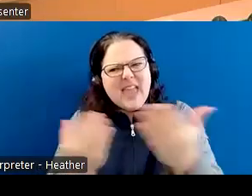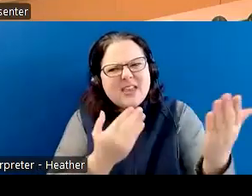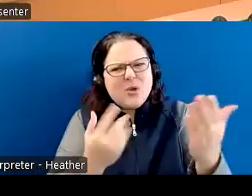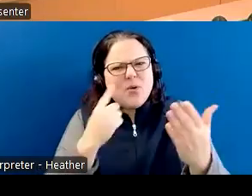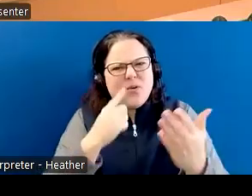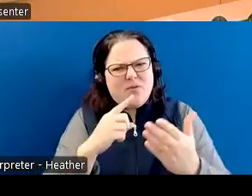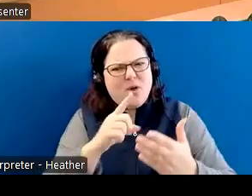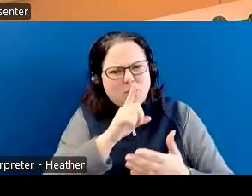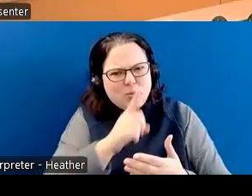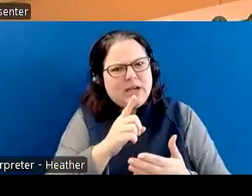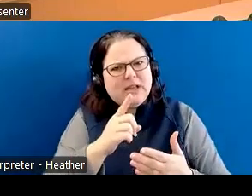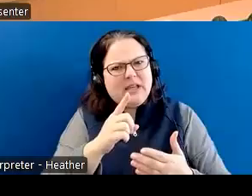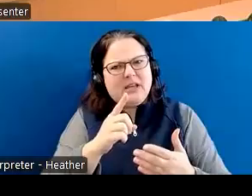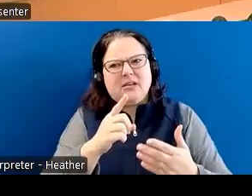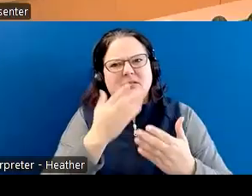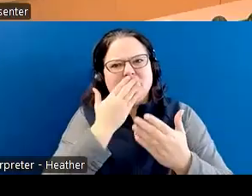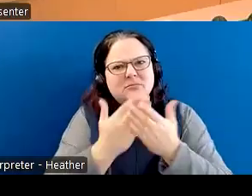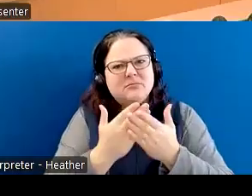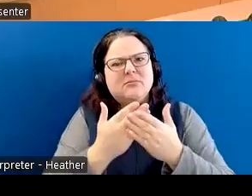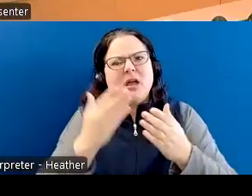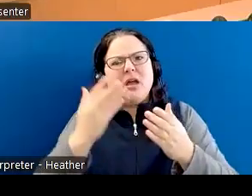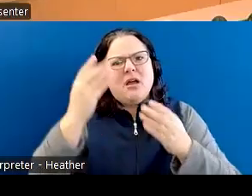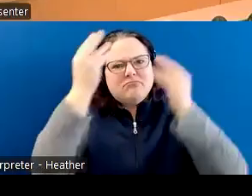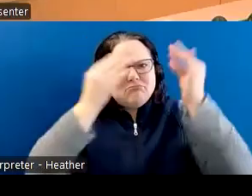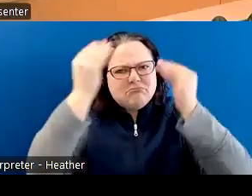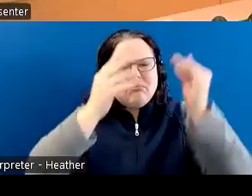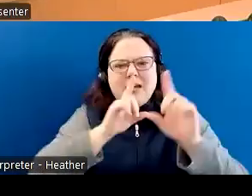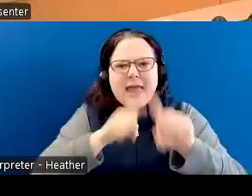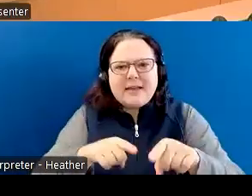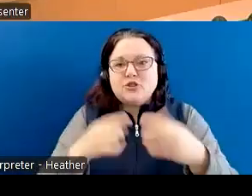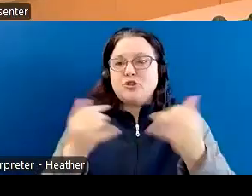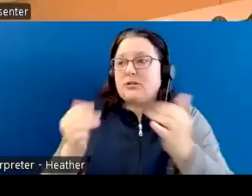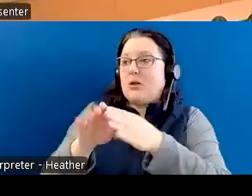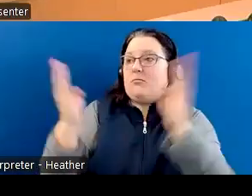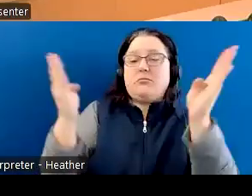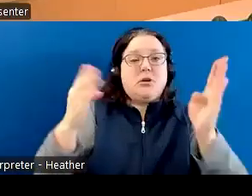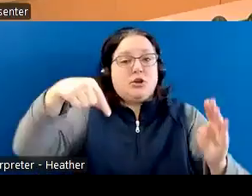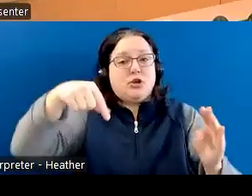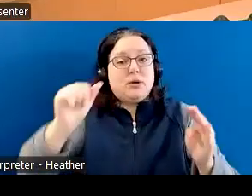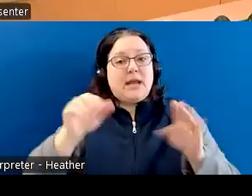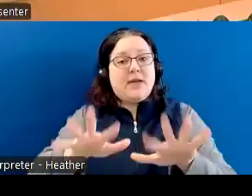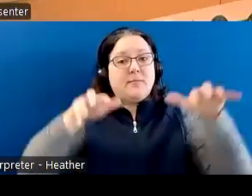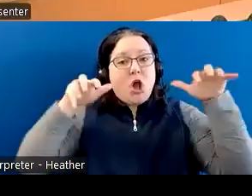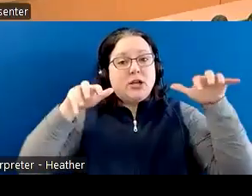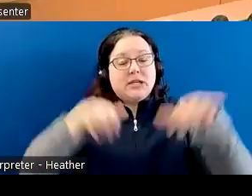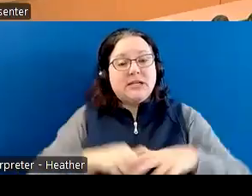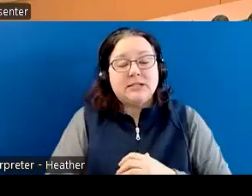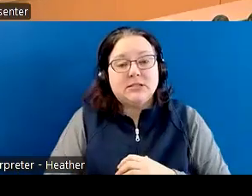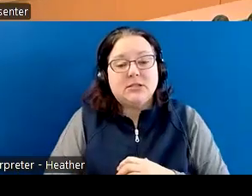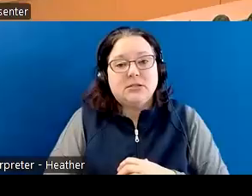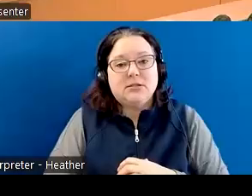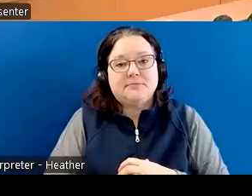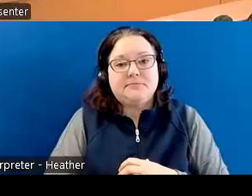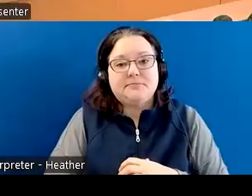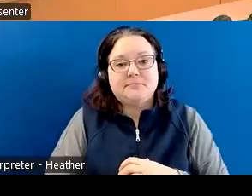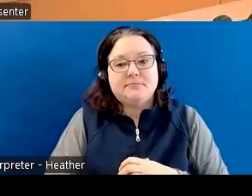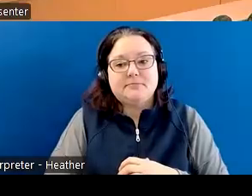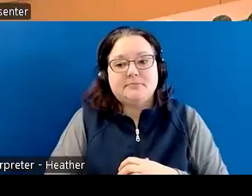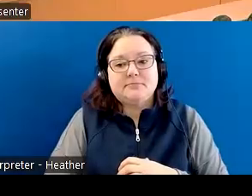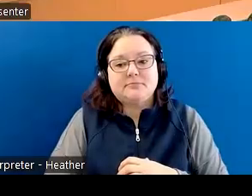thoughtful um answers to these questions and we'd like to open it up to questions from the audience.